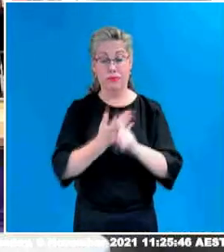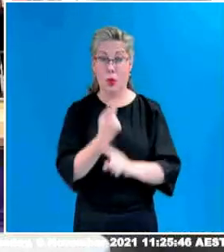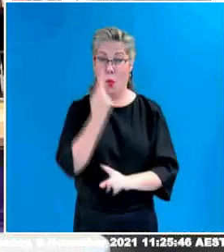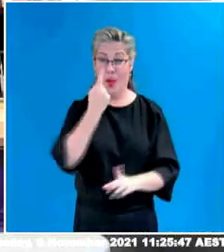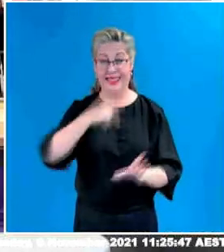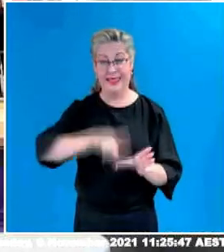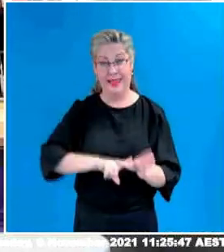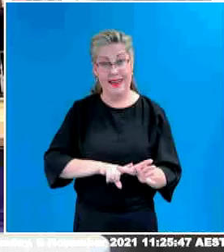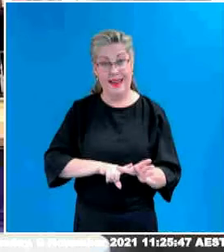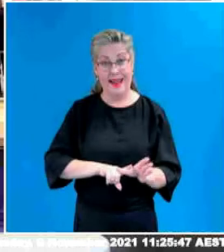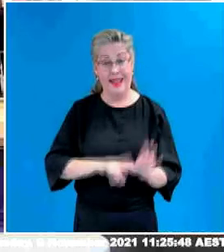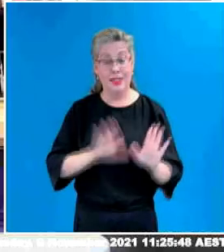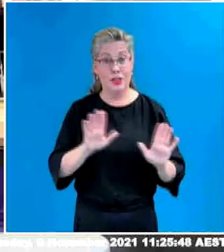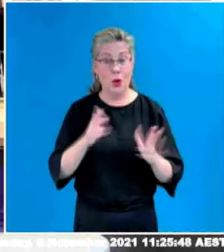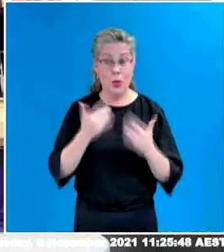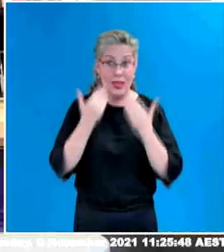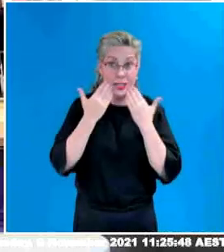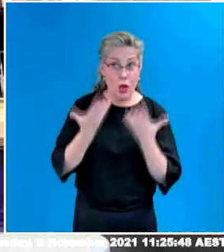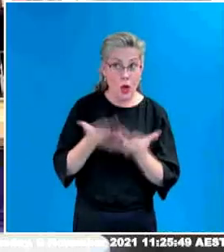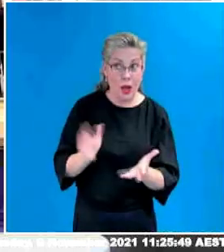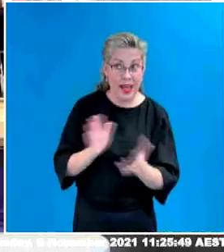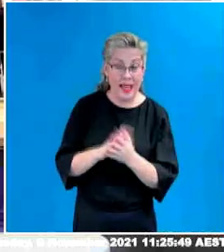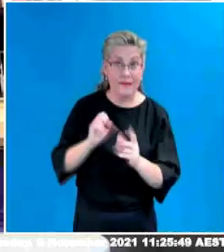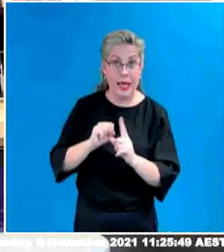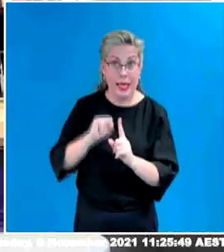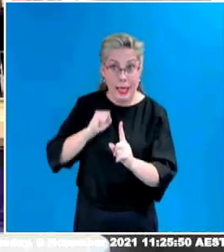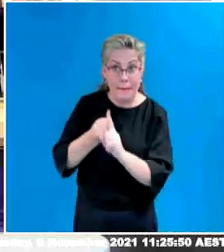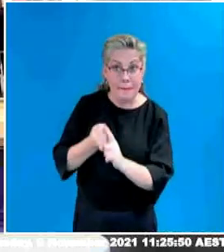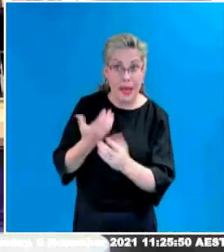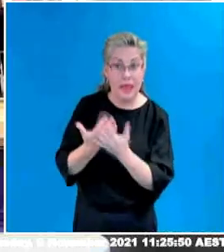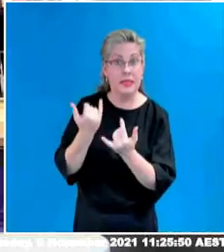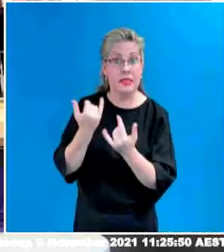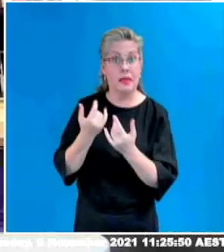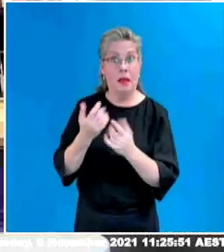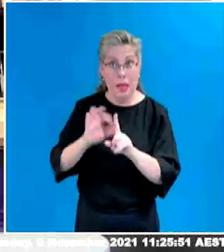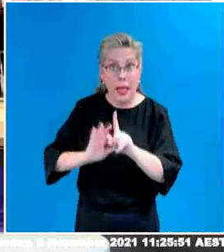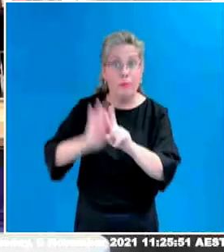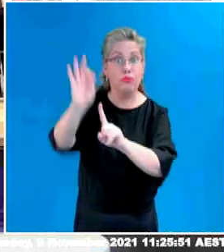What is clear is that it has had a very strong impact in raising awareness and